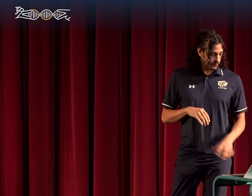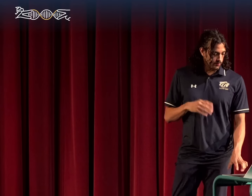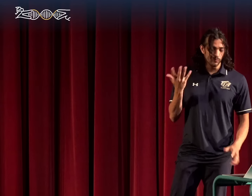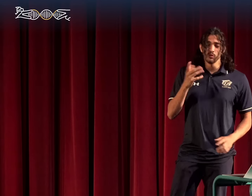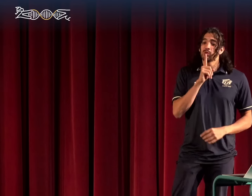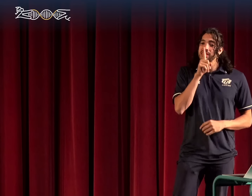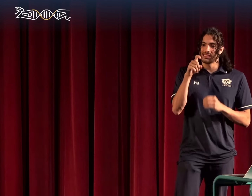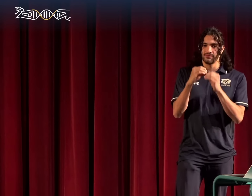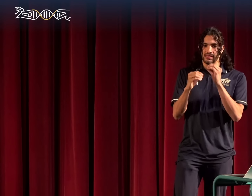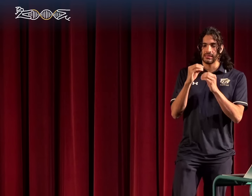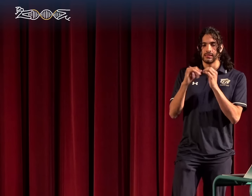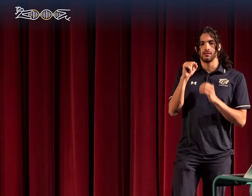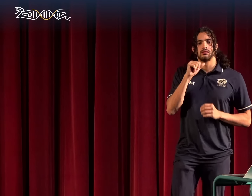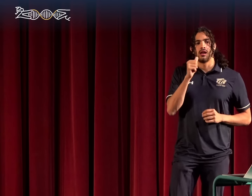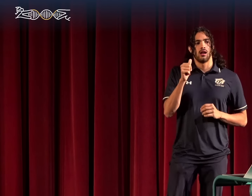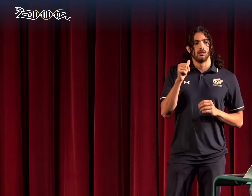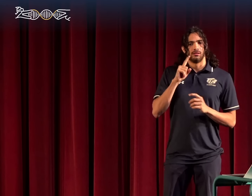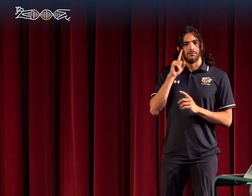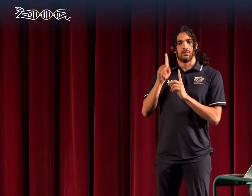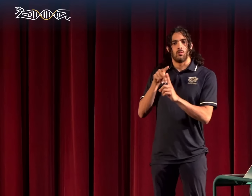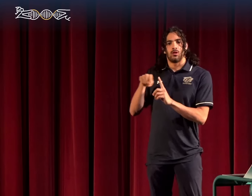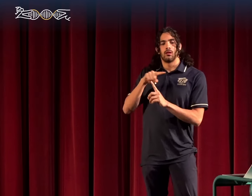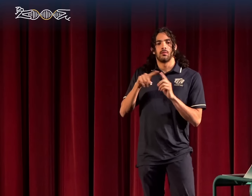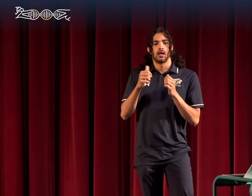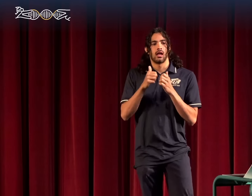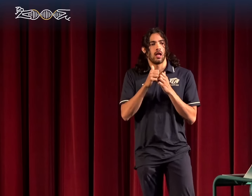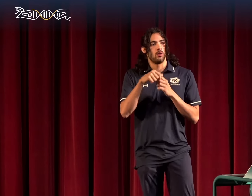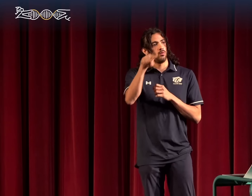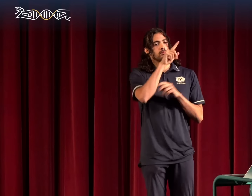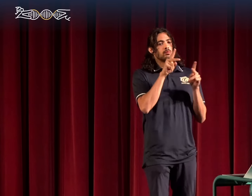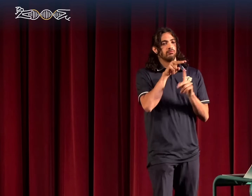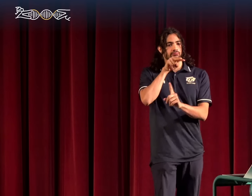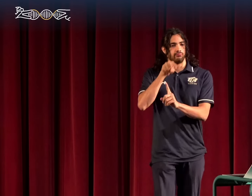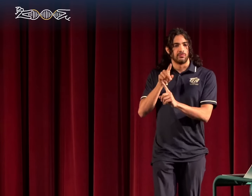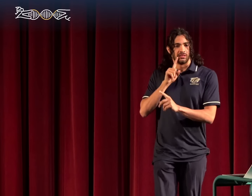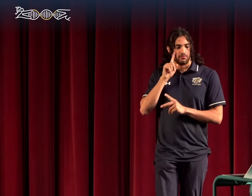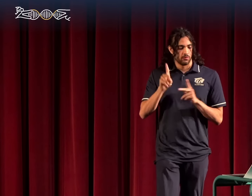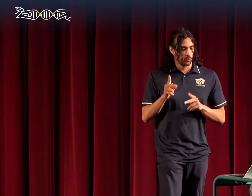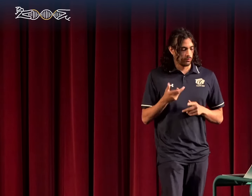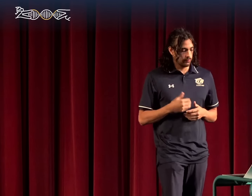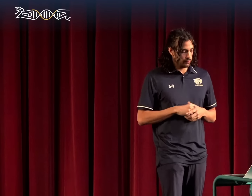we see Deaf people have language, look at how people who are not Deaf look